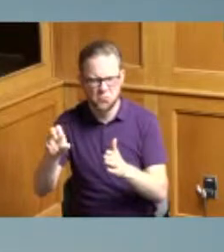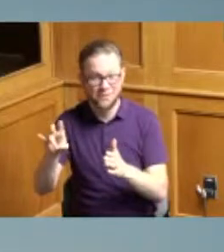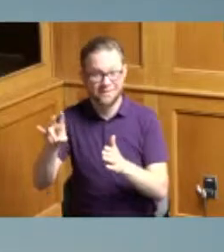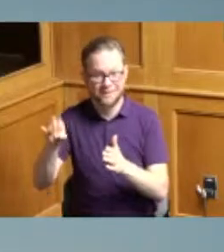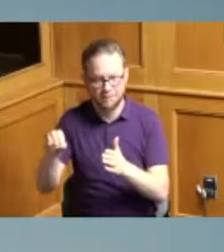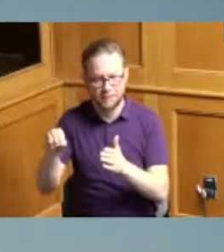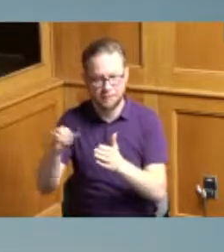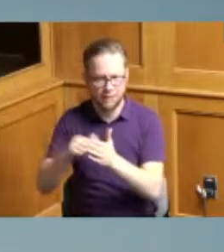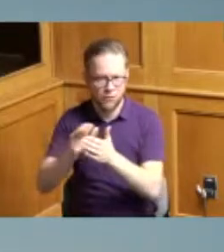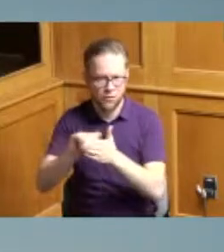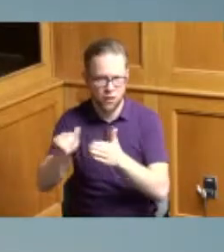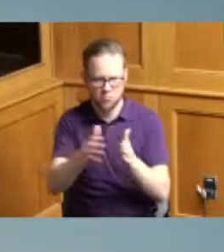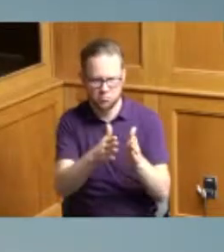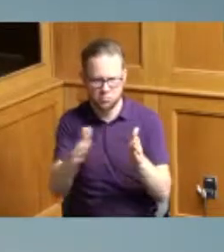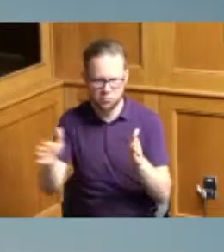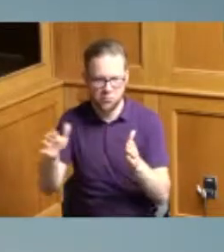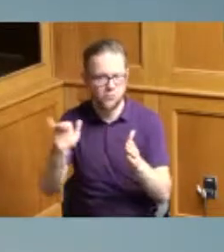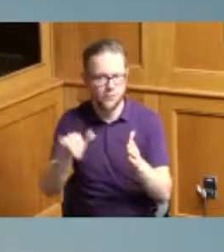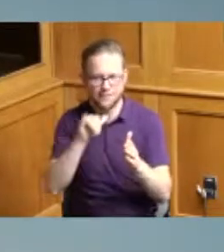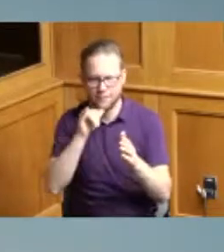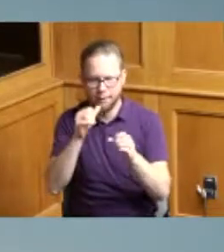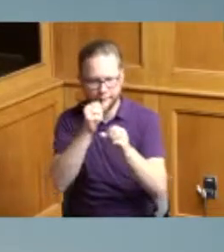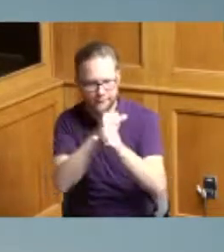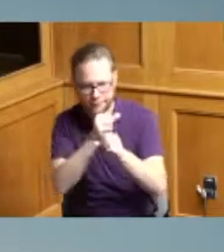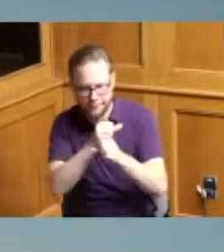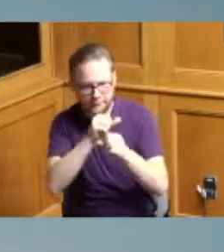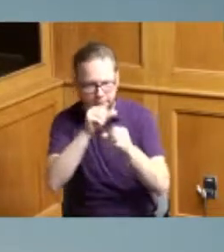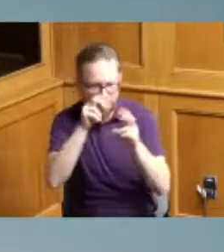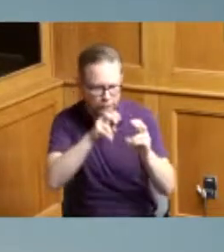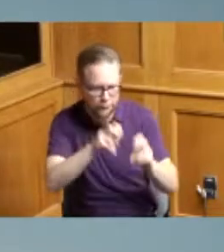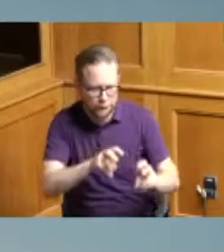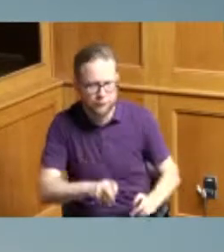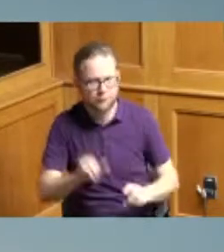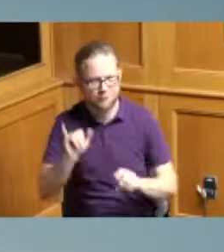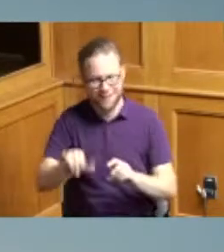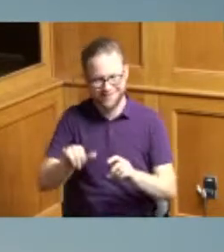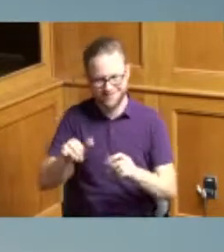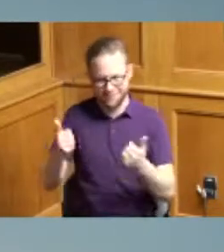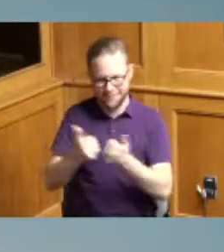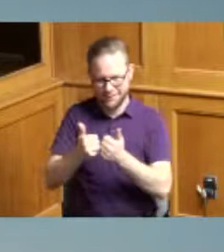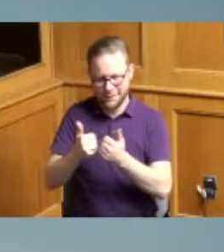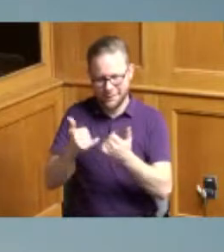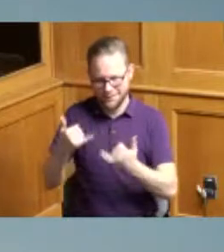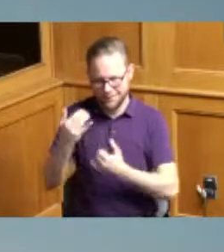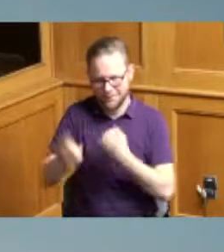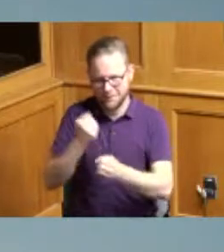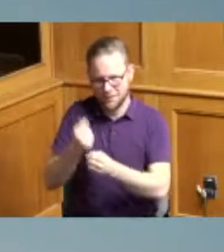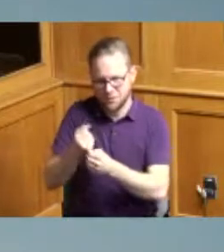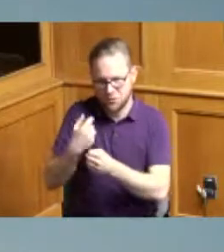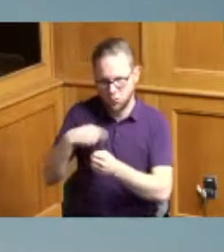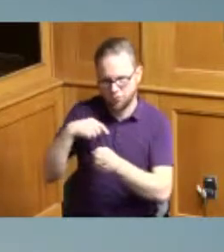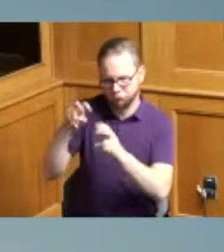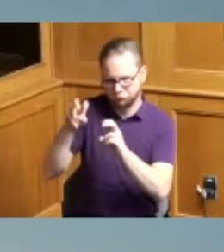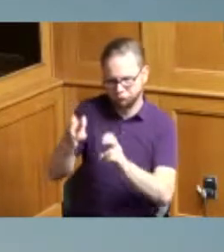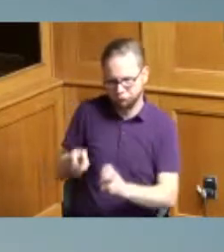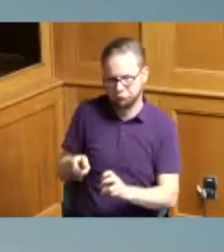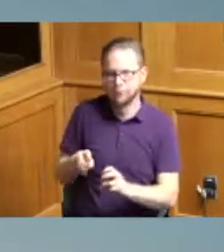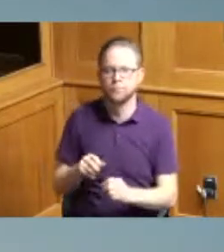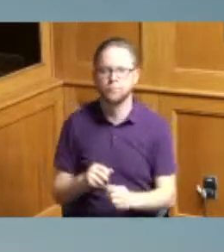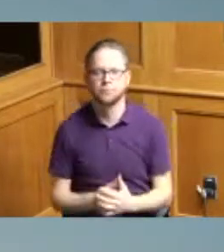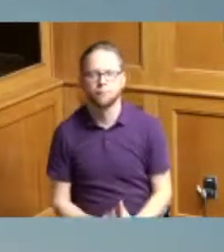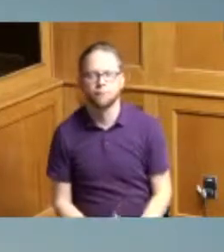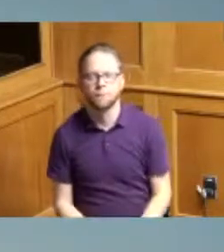that and that's empirical from from from games this year I assuming we are not taught and I don't